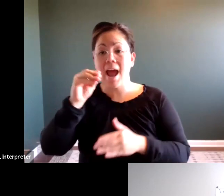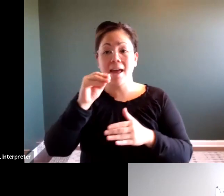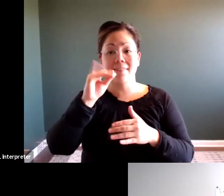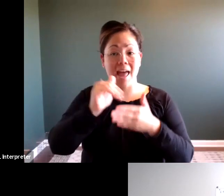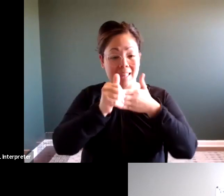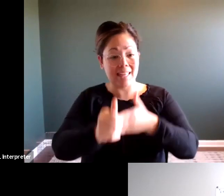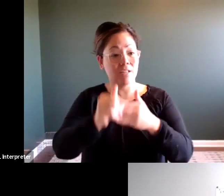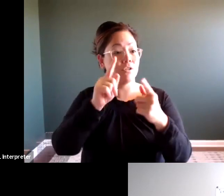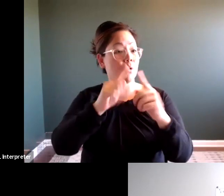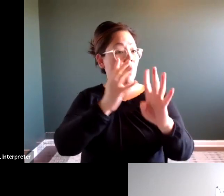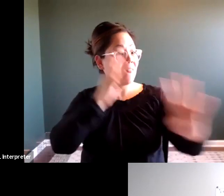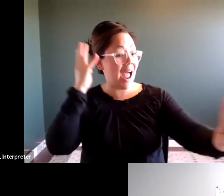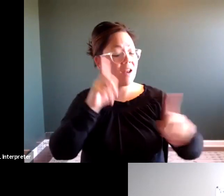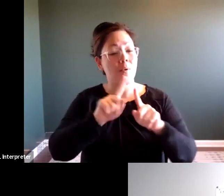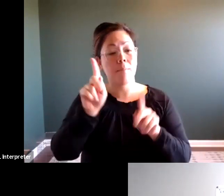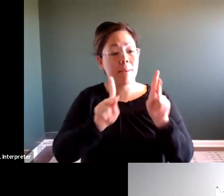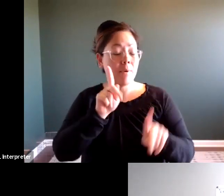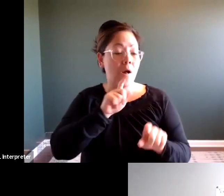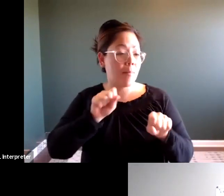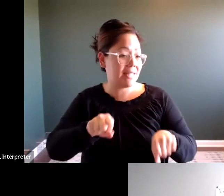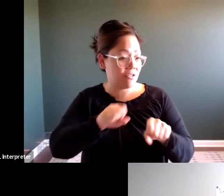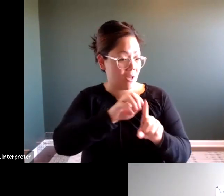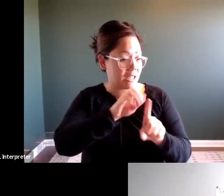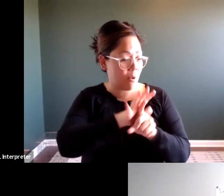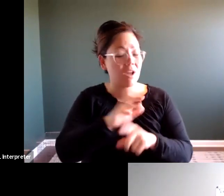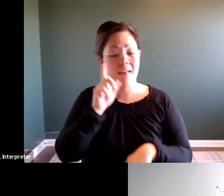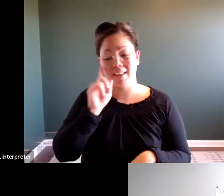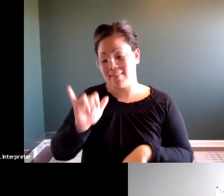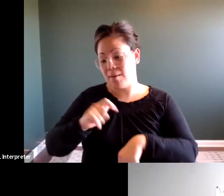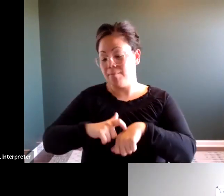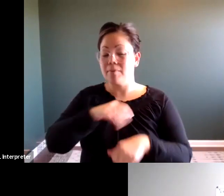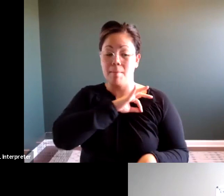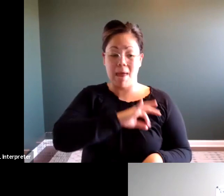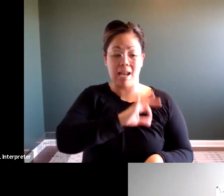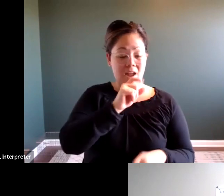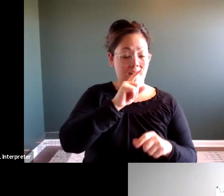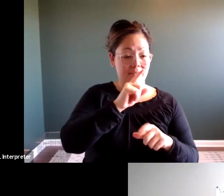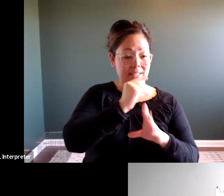where people are potentially exposing each other, then I think at that point, you know, the benefit of doing temp checks is not worth the risk